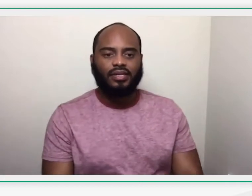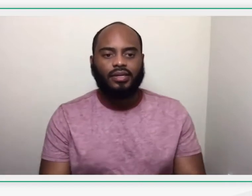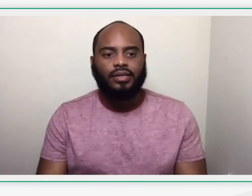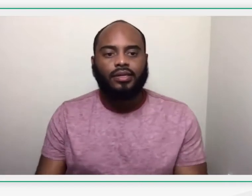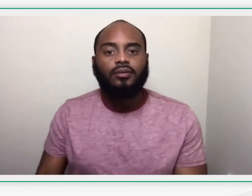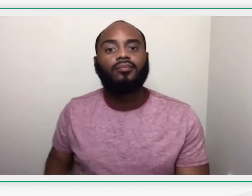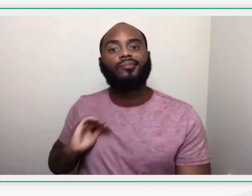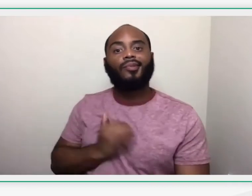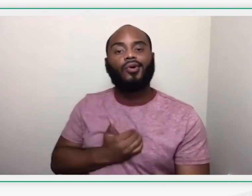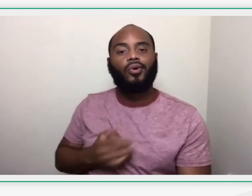that our goals for tonight